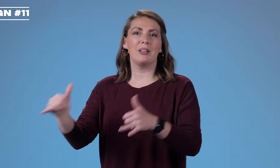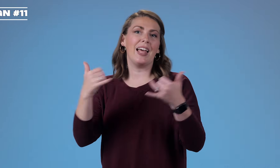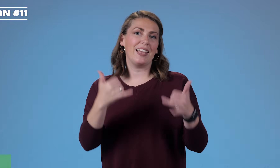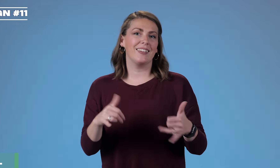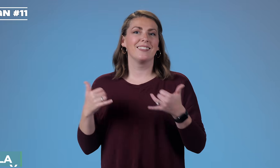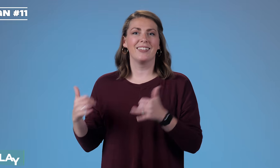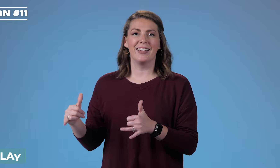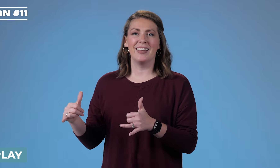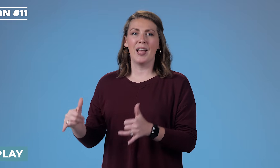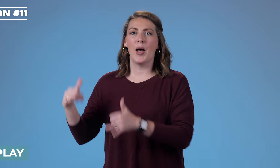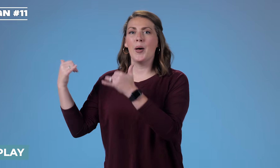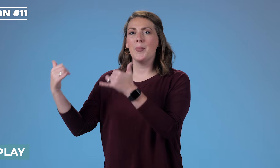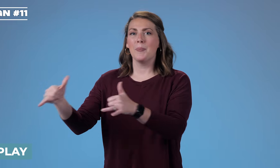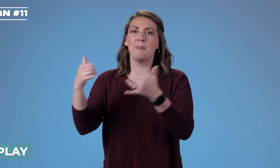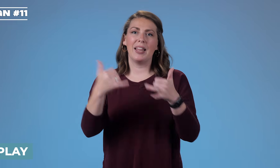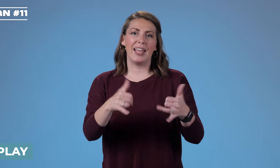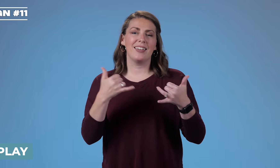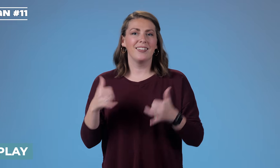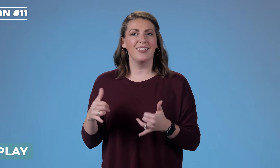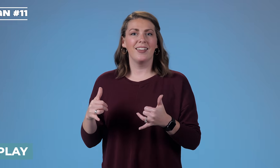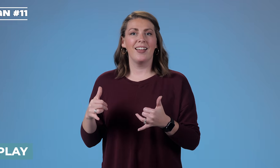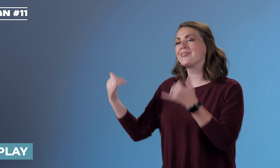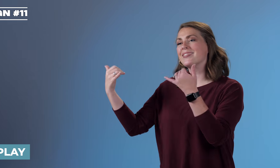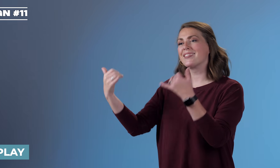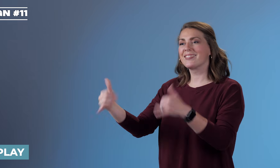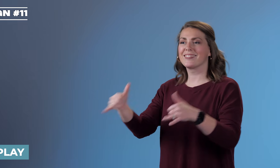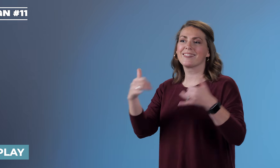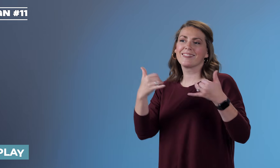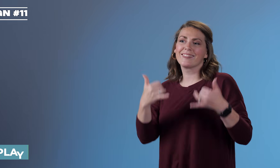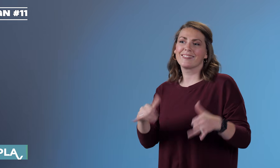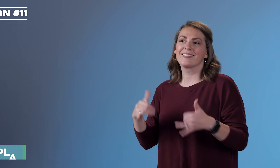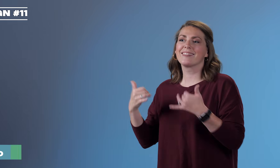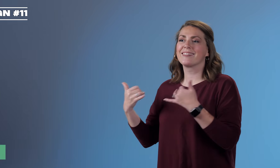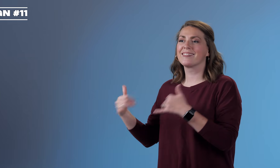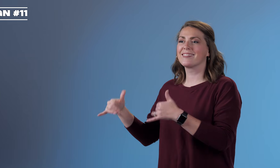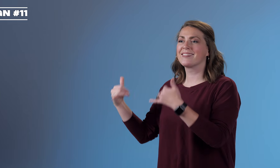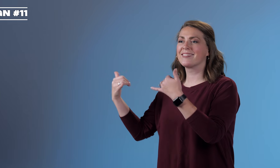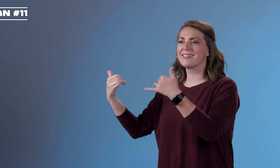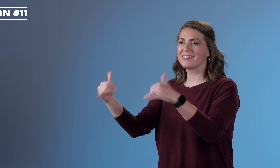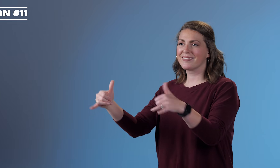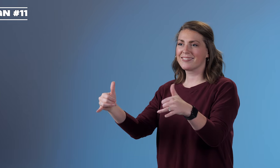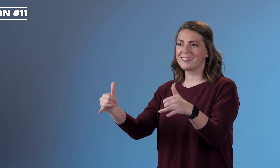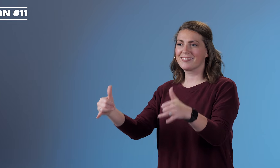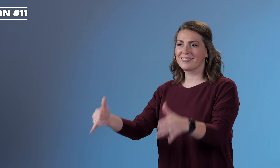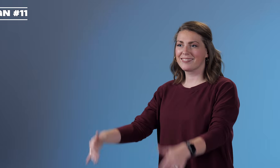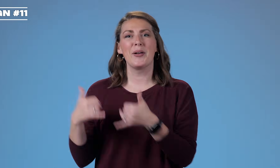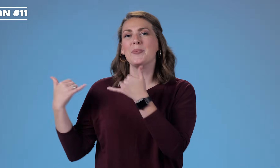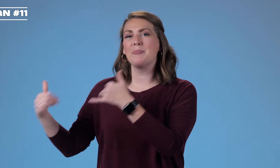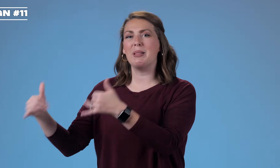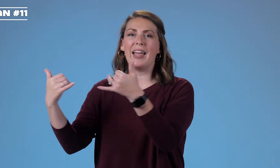Play, play, think of children running around and playing, play.